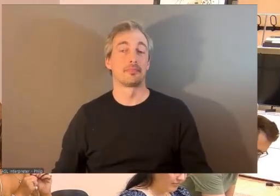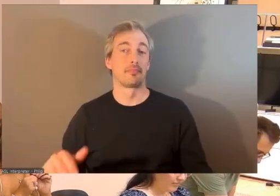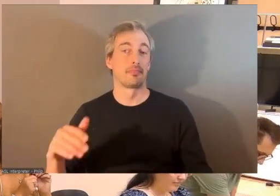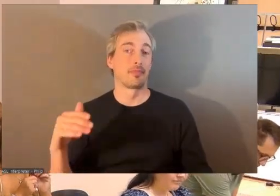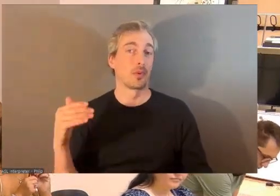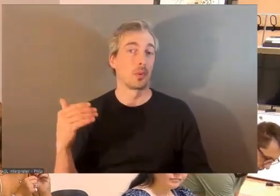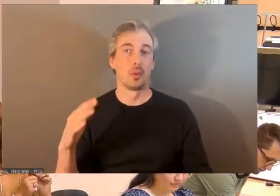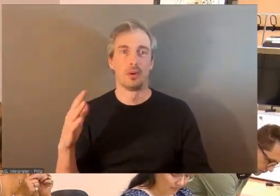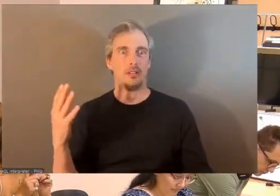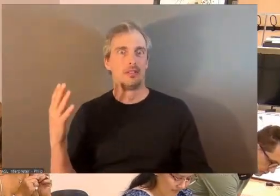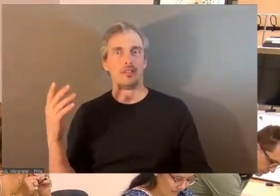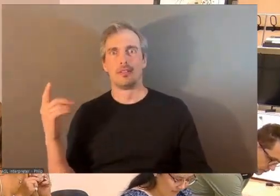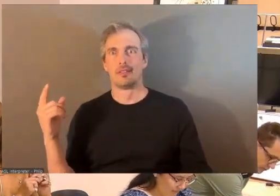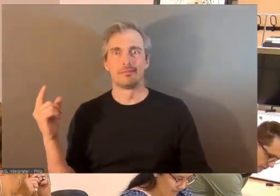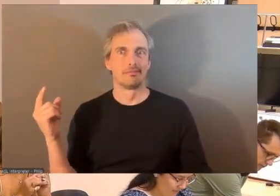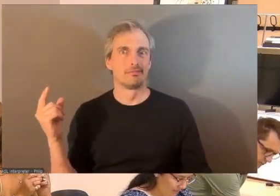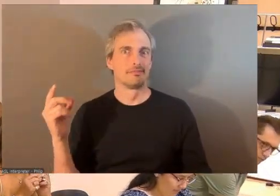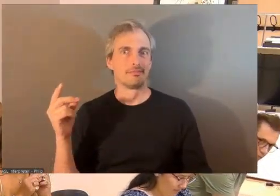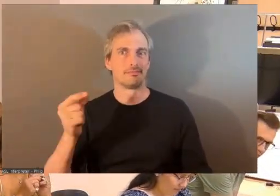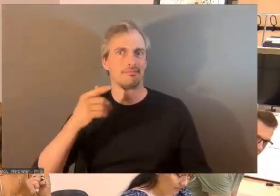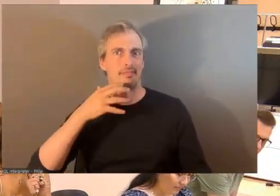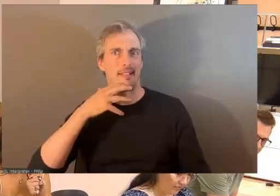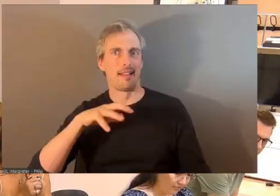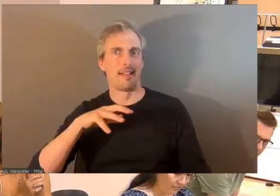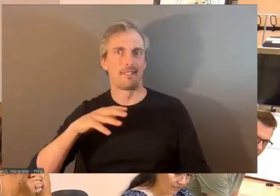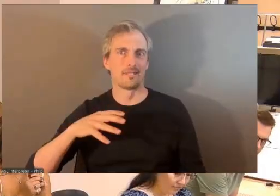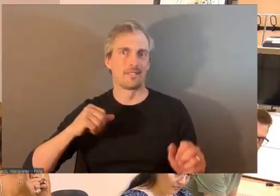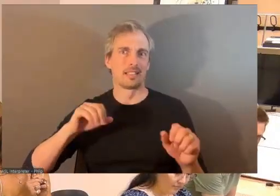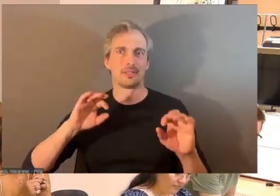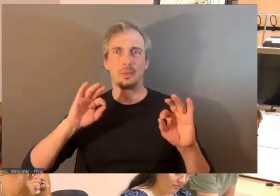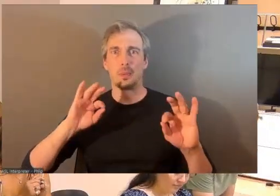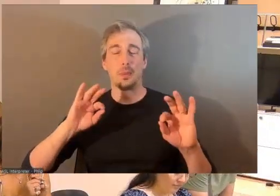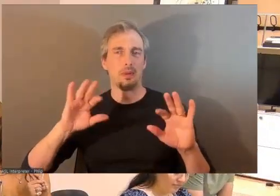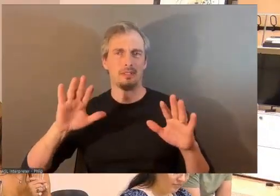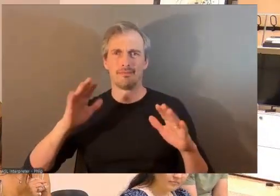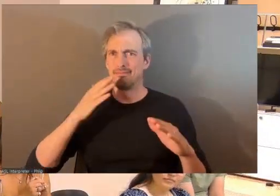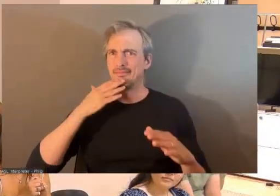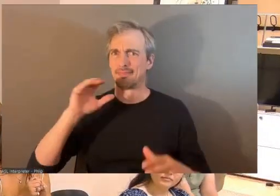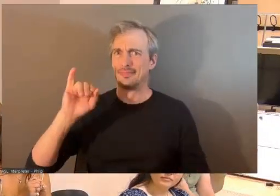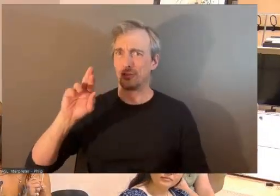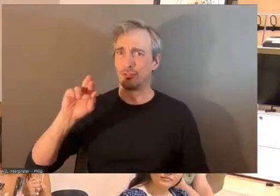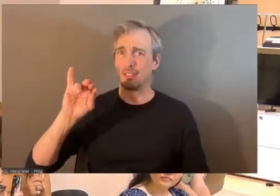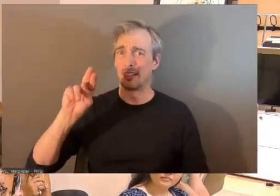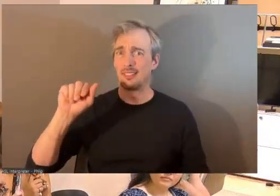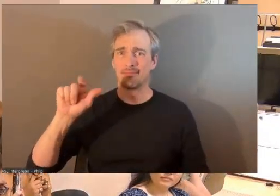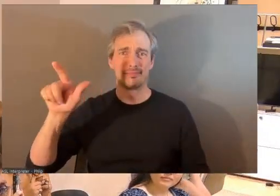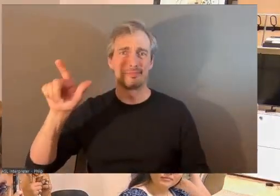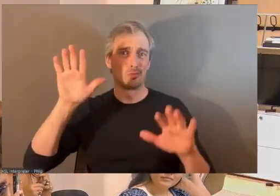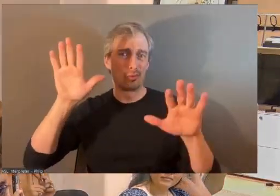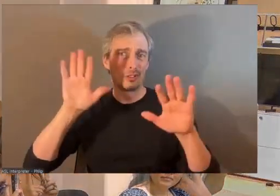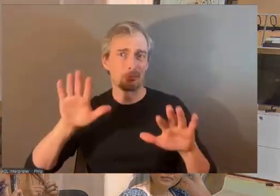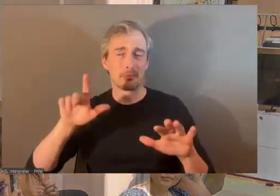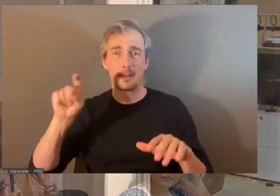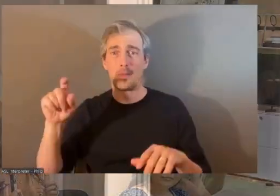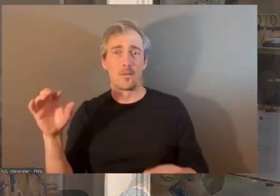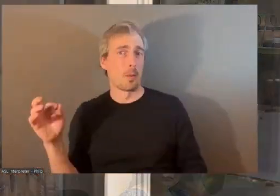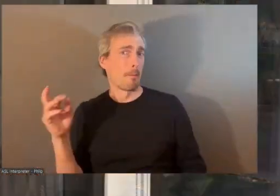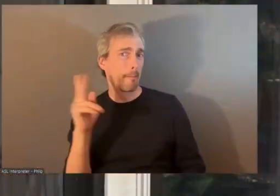All right. Thanks, Irina. That was awesome. I'm gonna have to go back through all your slides. And dig deep on them. That's amazing.